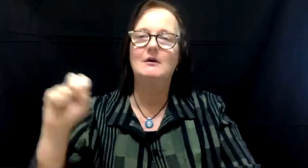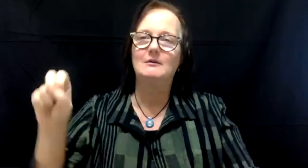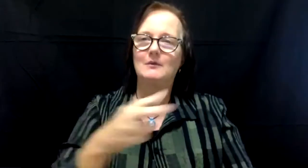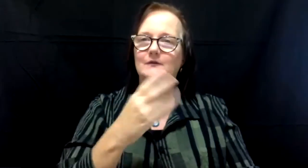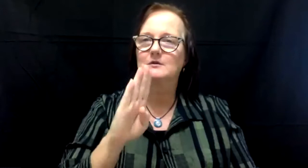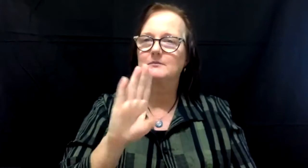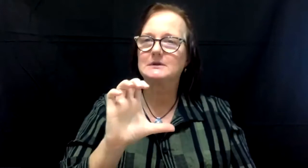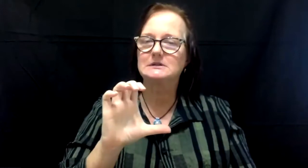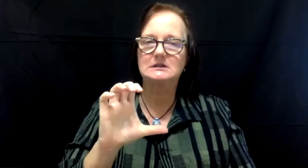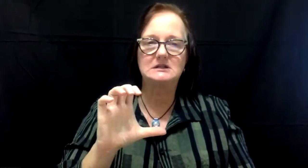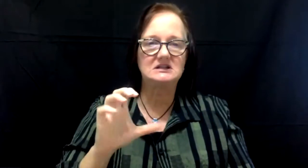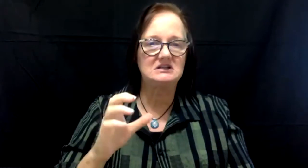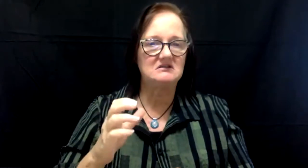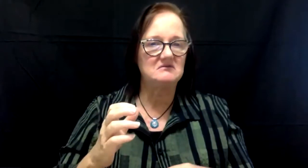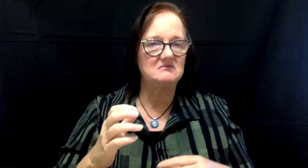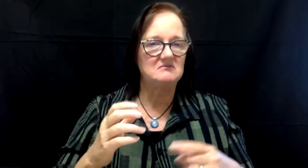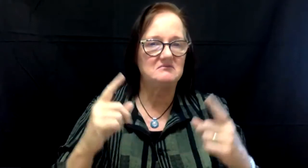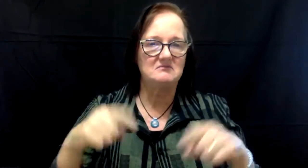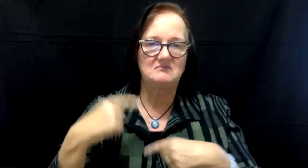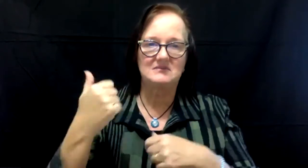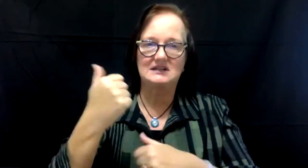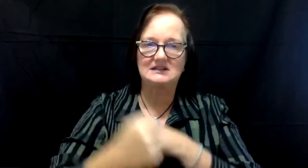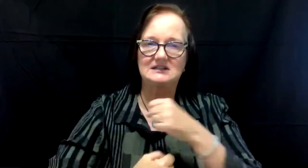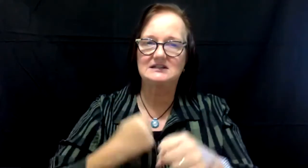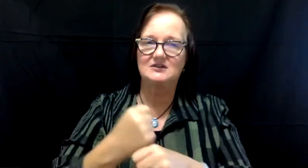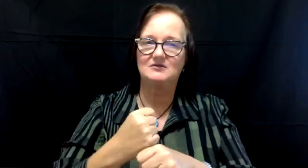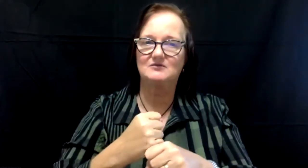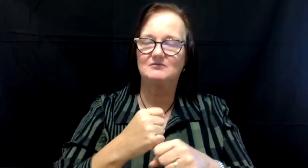After that, I moved to BC and have been here for 10 years now